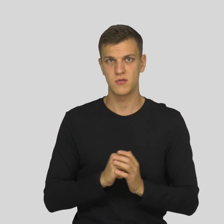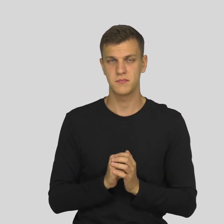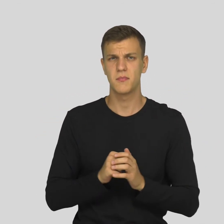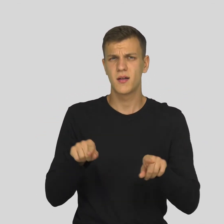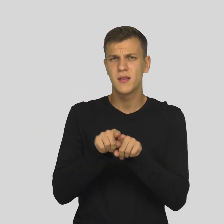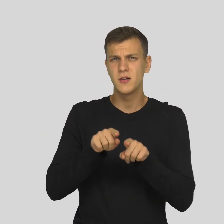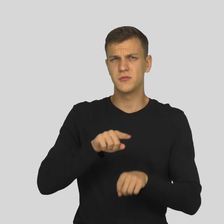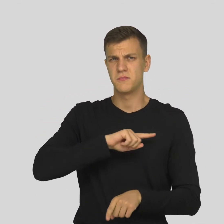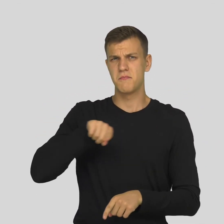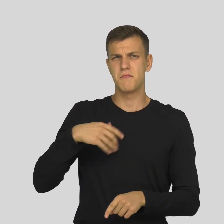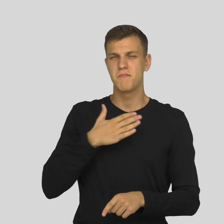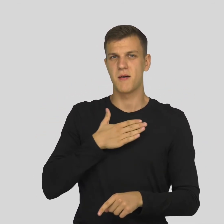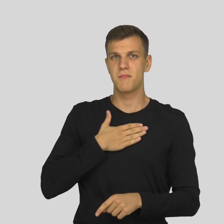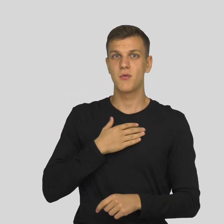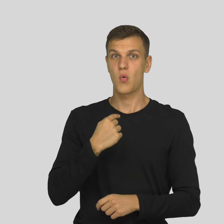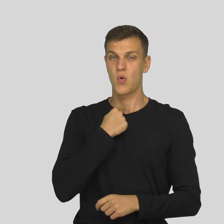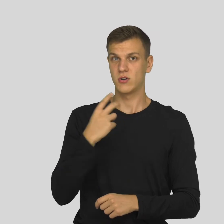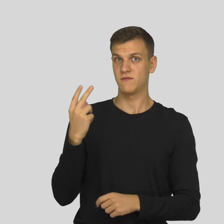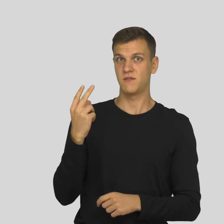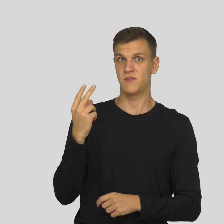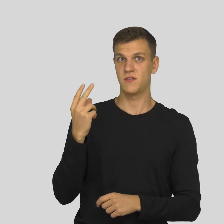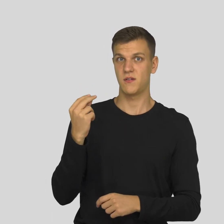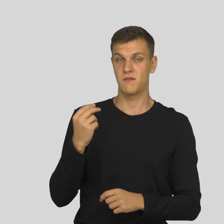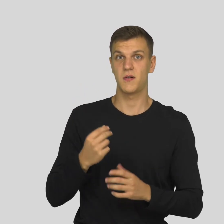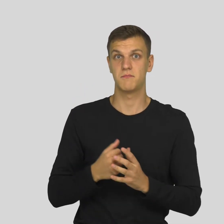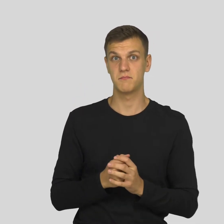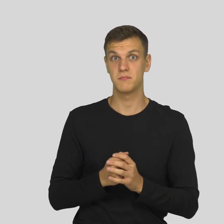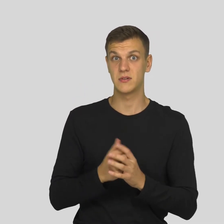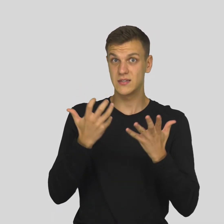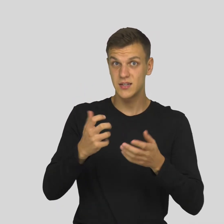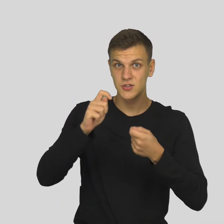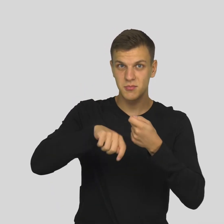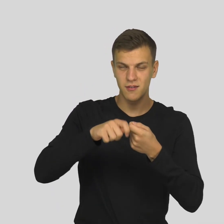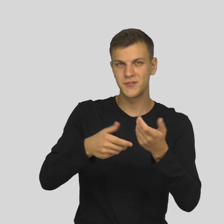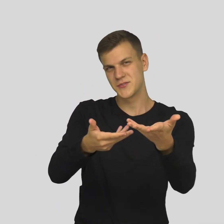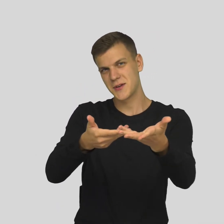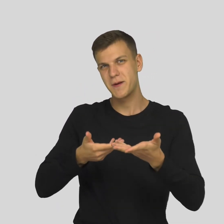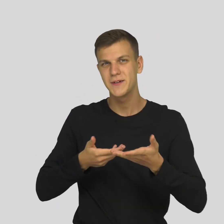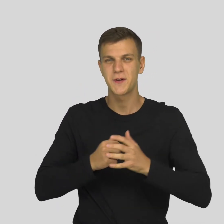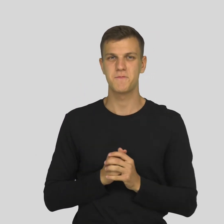There's also audio description. We invite you to collaborate.